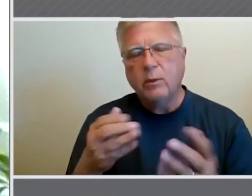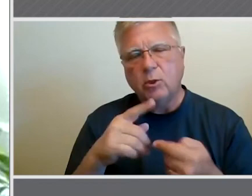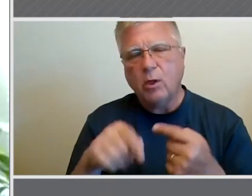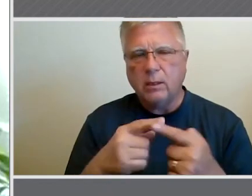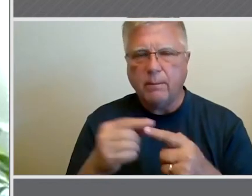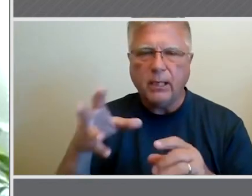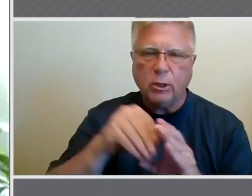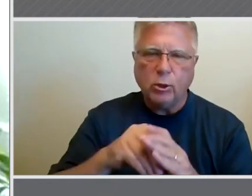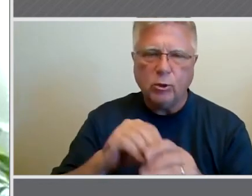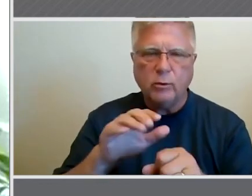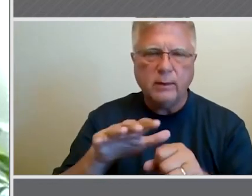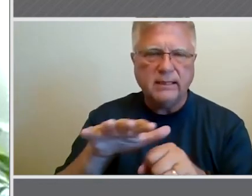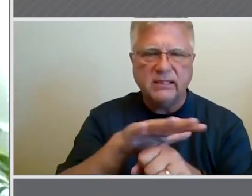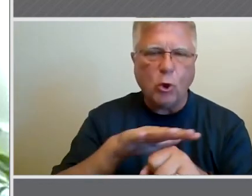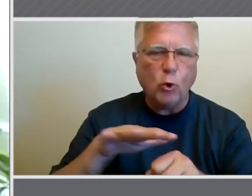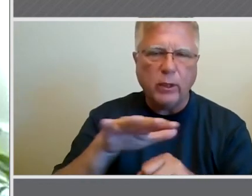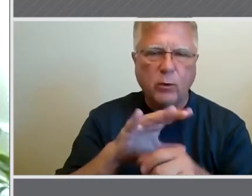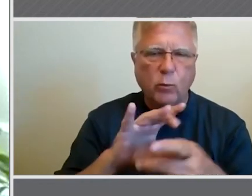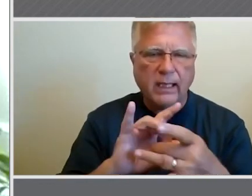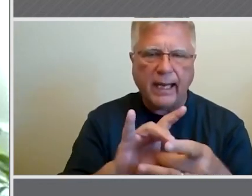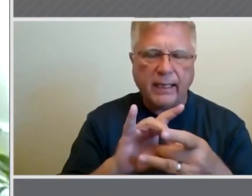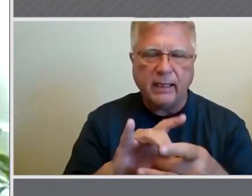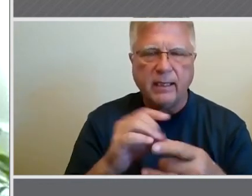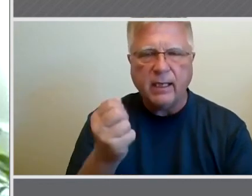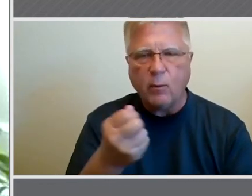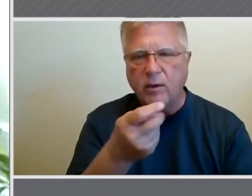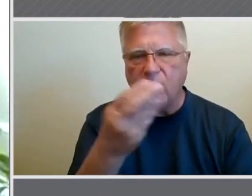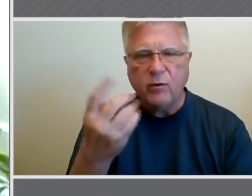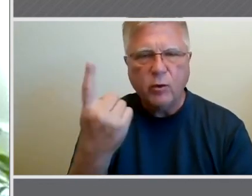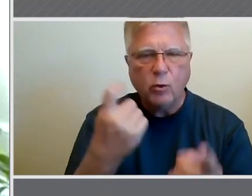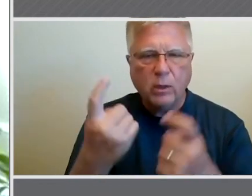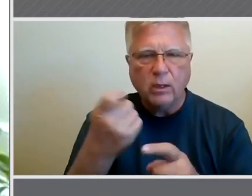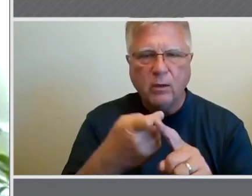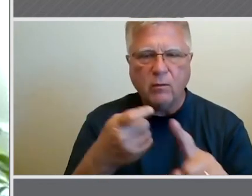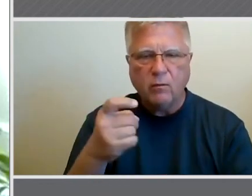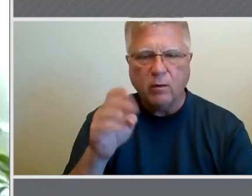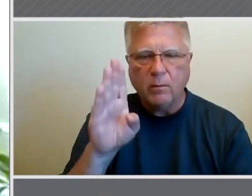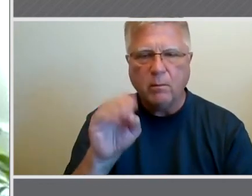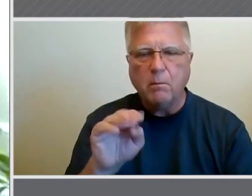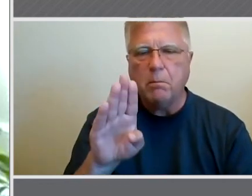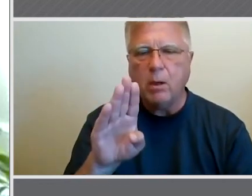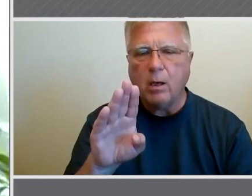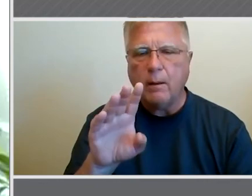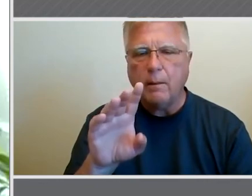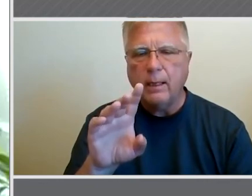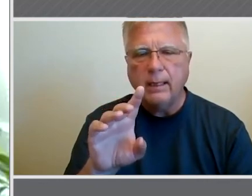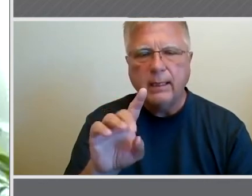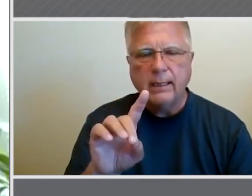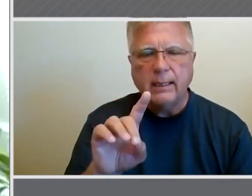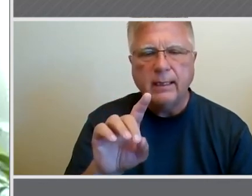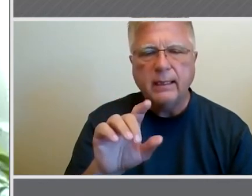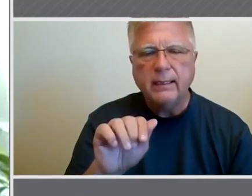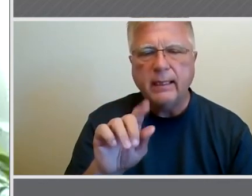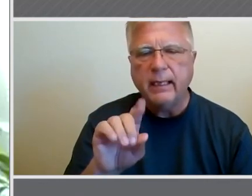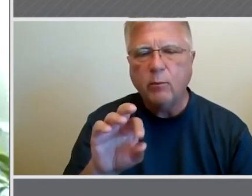to that is a couple questions from Bob. Hello Bob Good to see you.